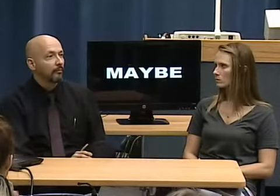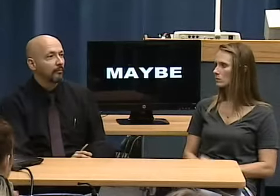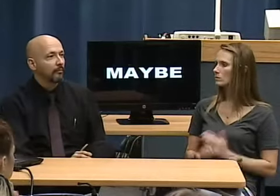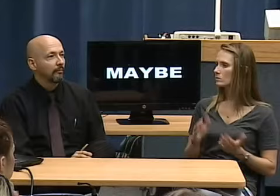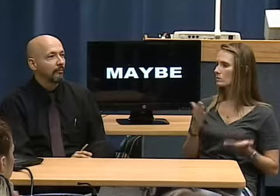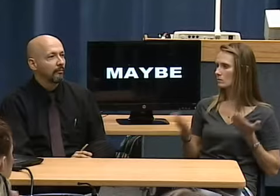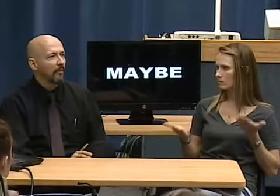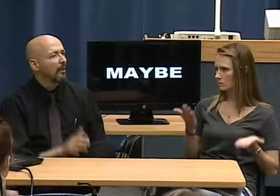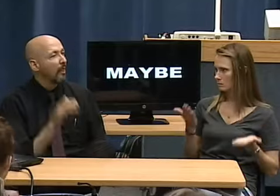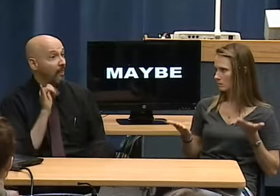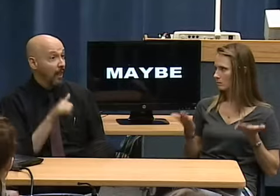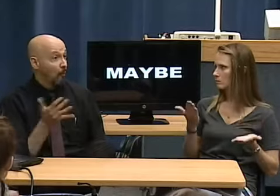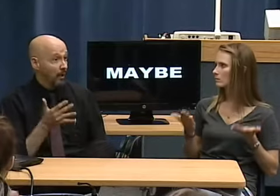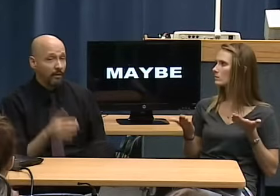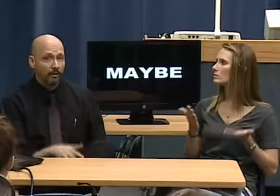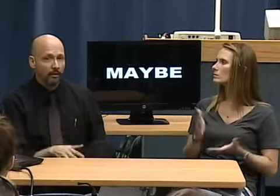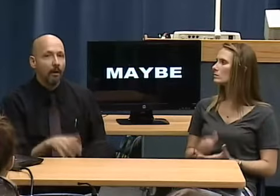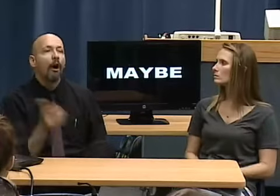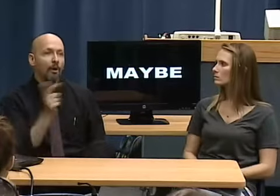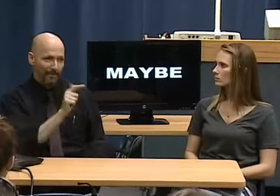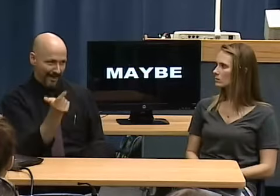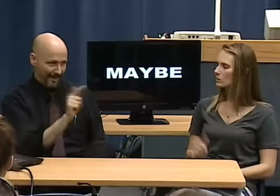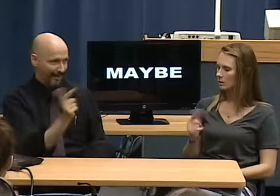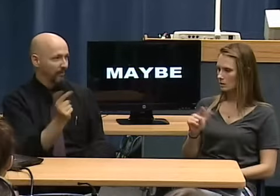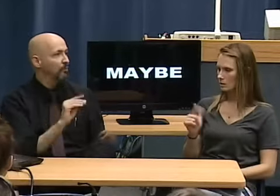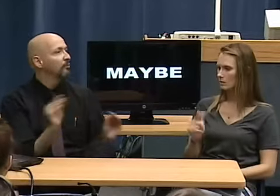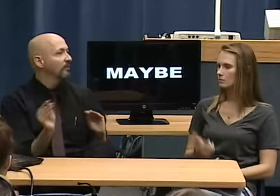Maybe. What is that one? Alternating movement.